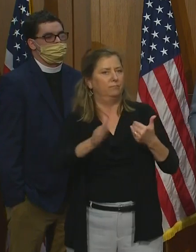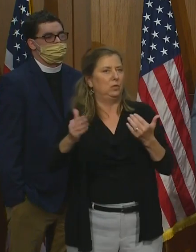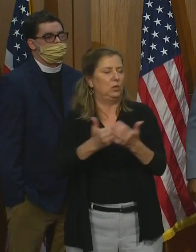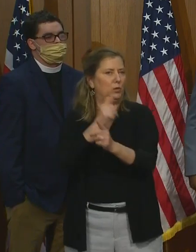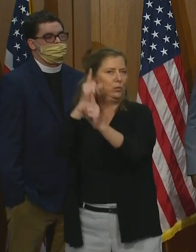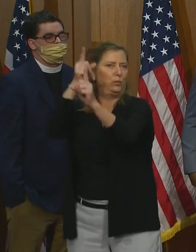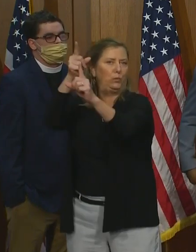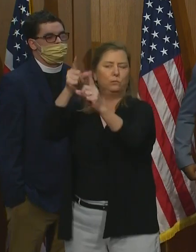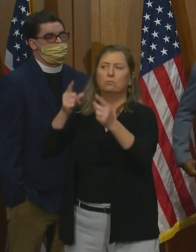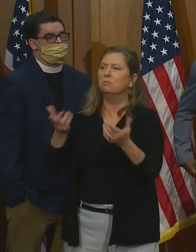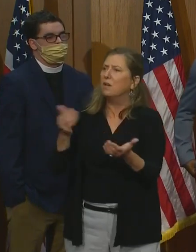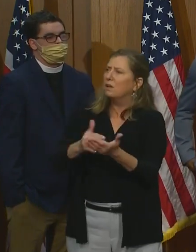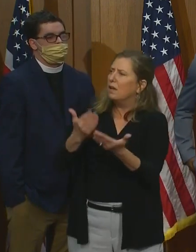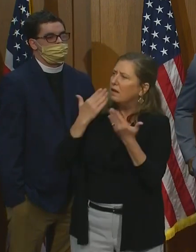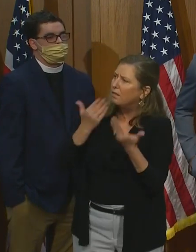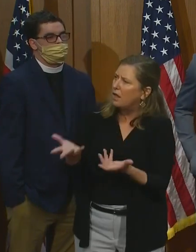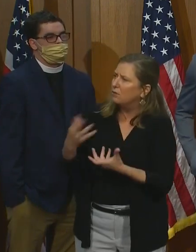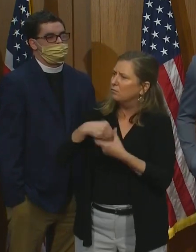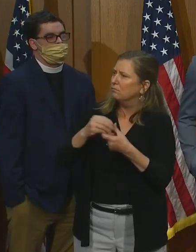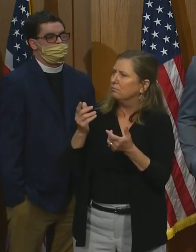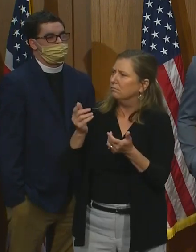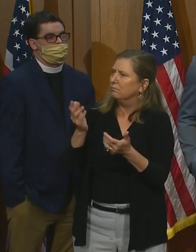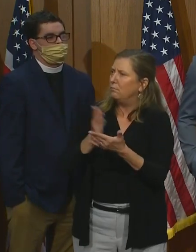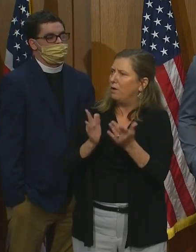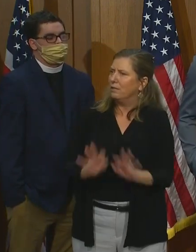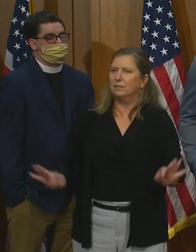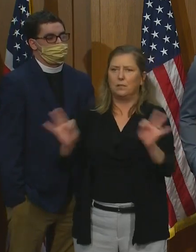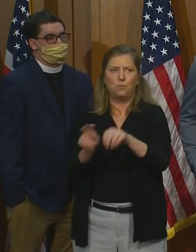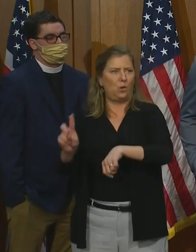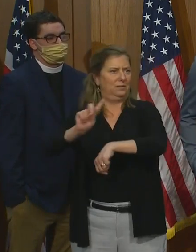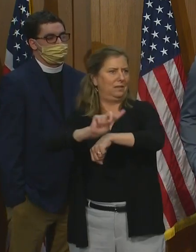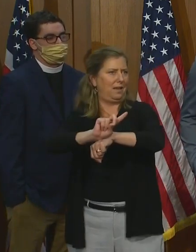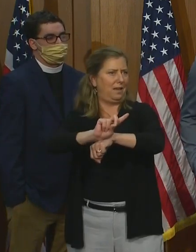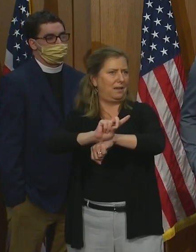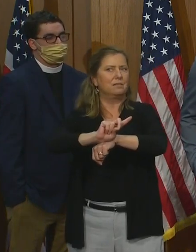BETTER WE CAN MOVE FOR I WANT TO THANK YOU ALL AGAIN FOR